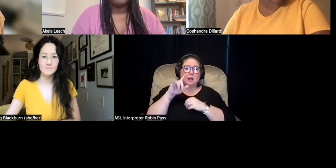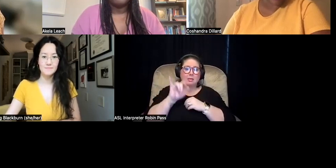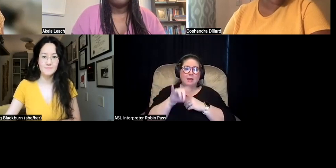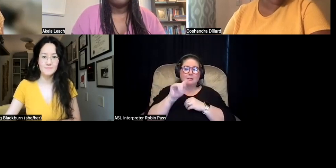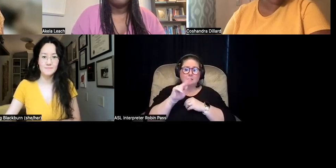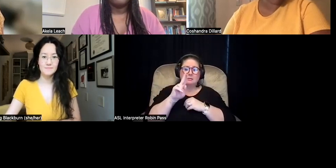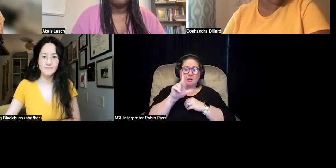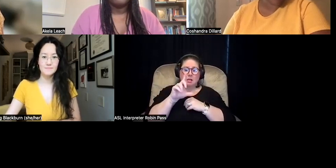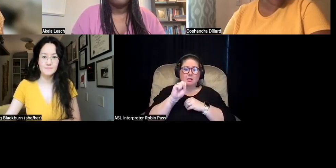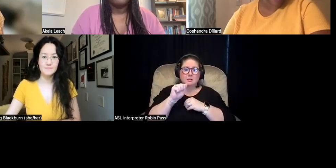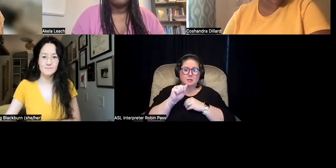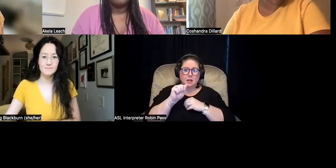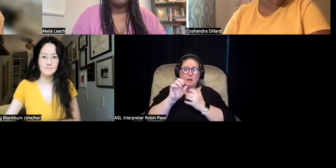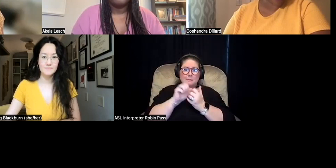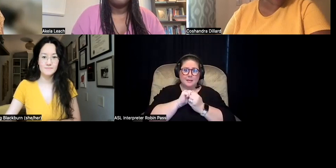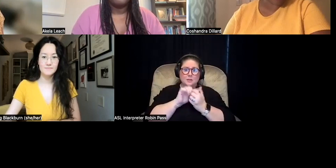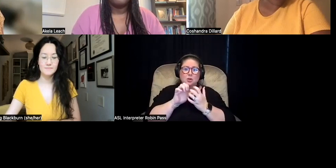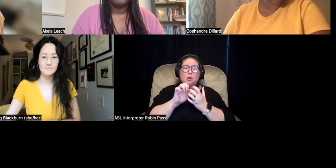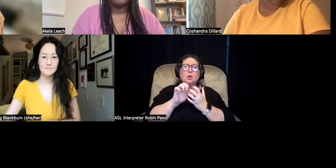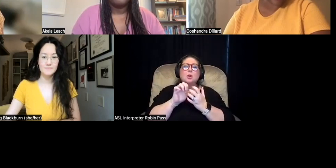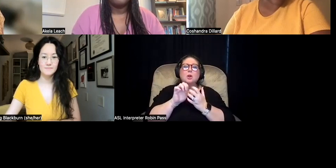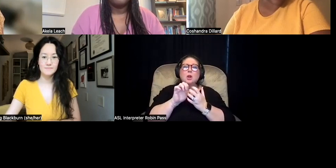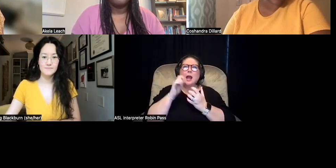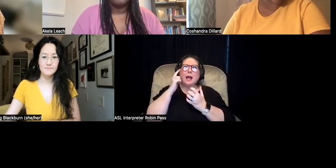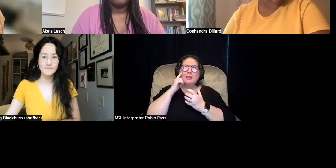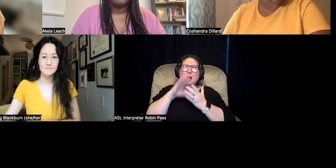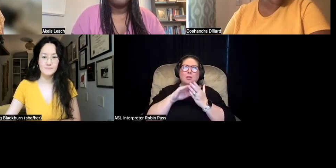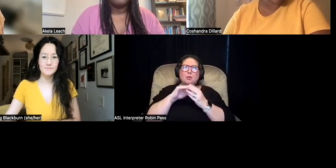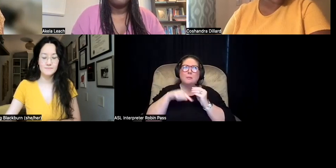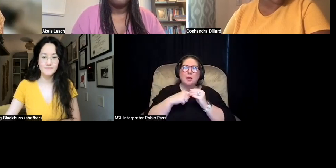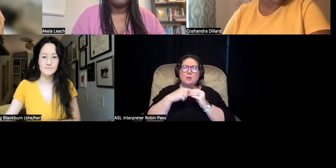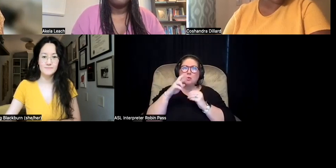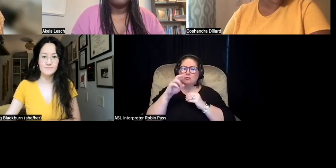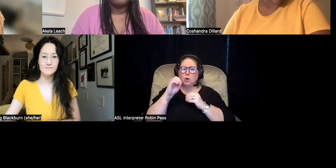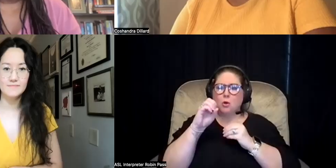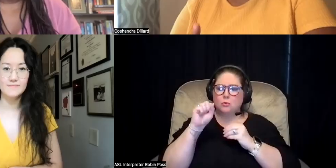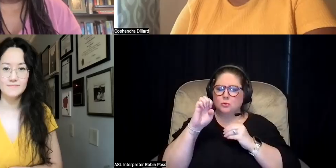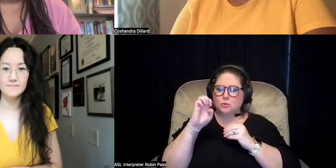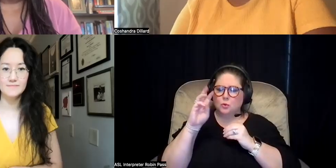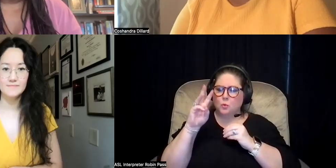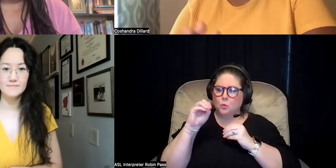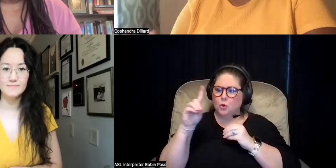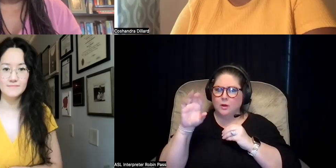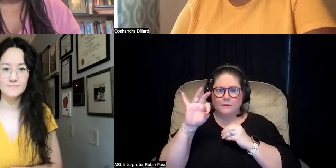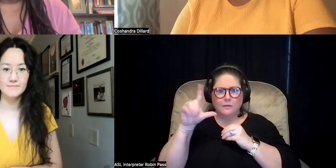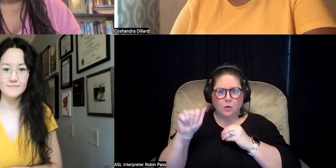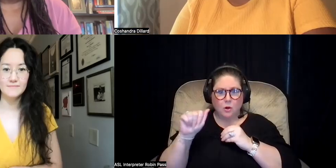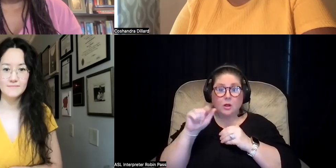the rosewood florida massacre first which was in the 1990s and perhaps that was kind of my gateway